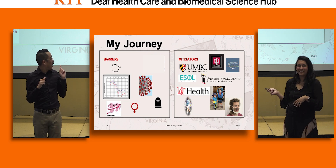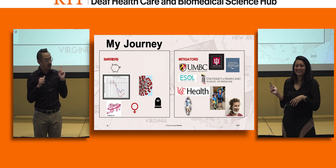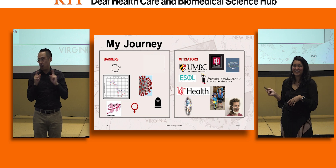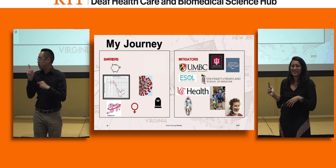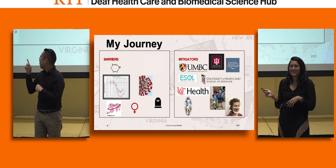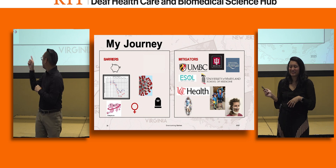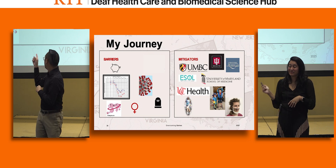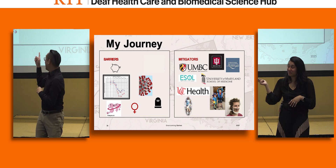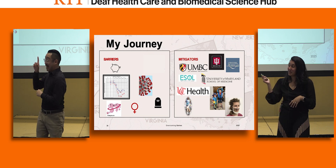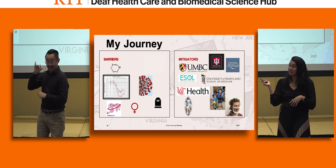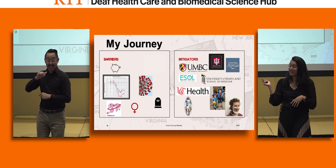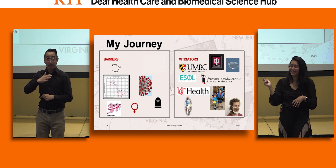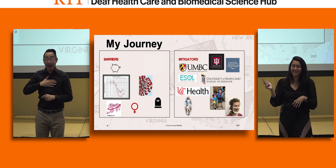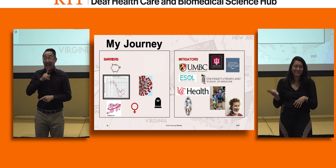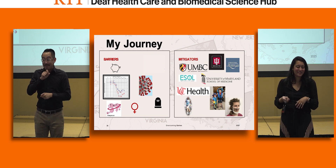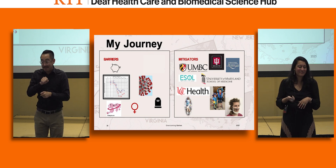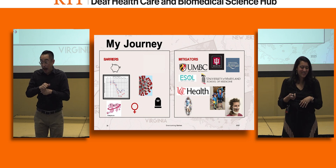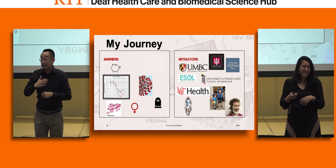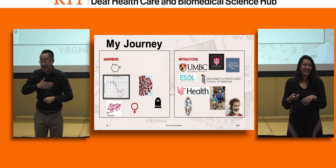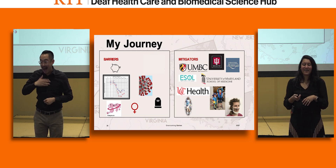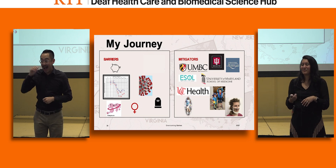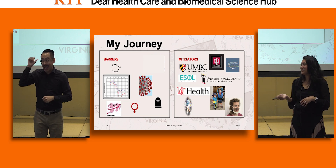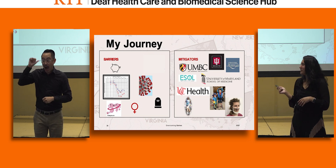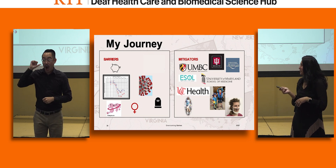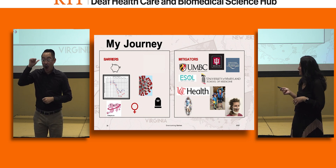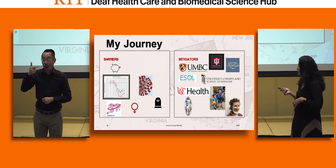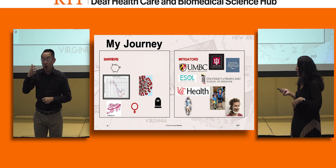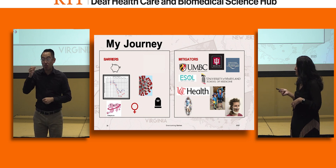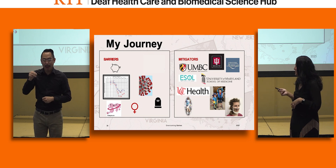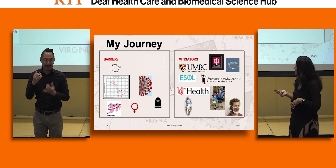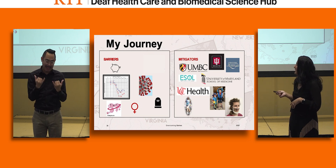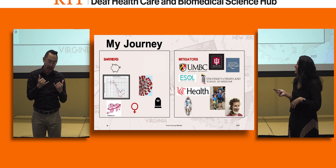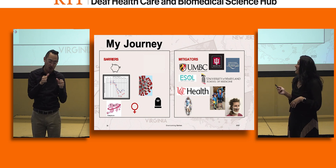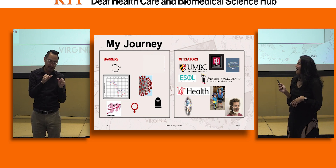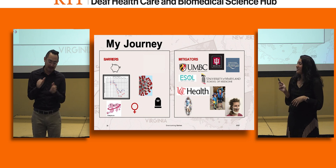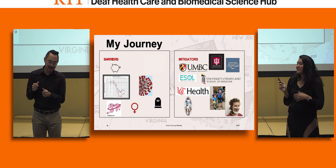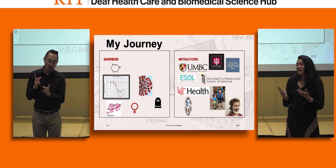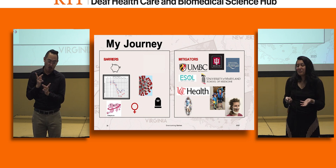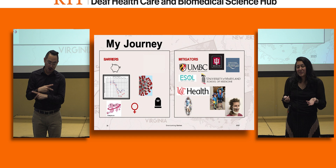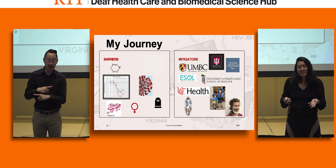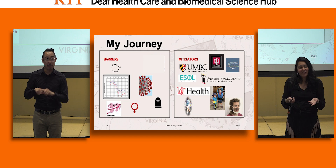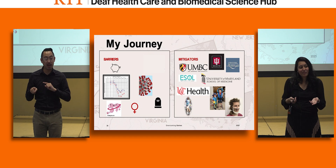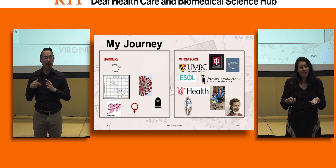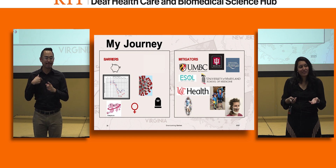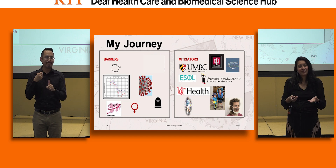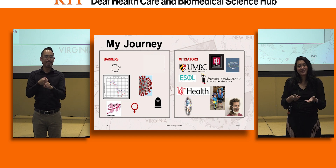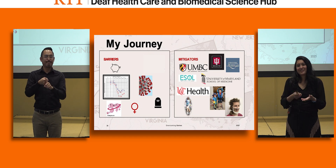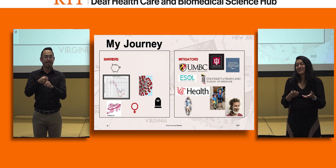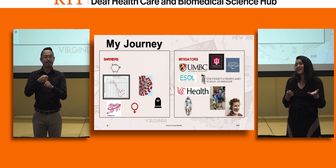This is an audio-- my real audiogram. It's much worse now. But developing hearing loss, which then I felt like